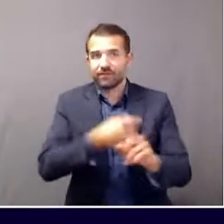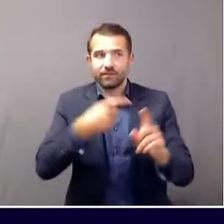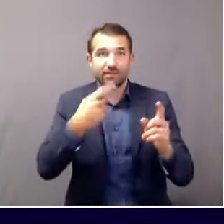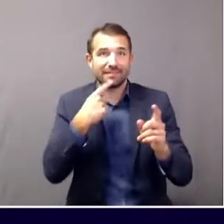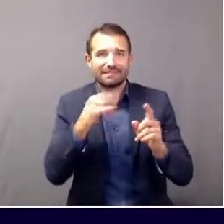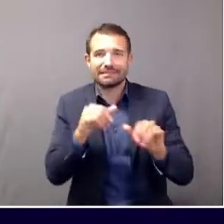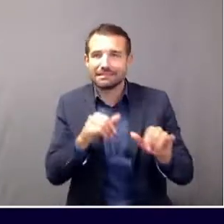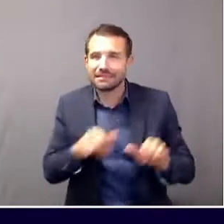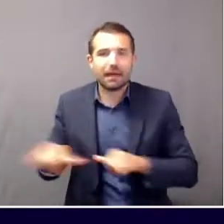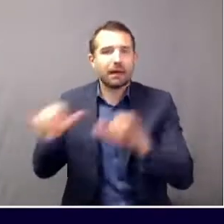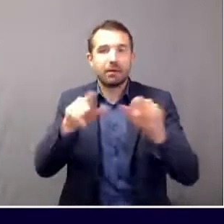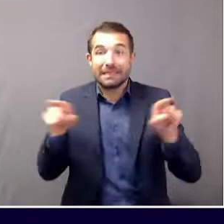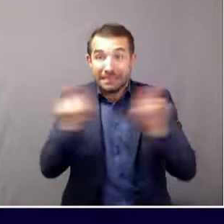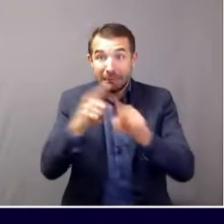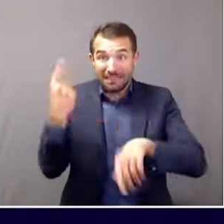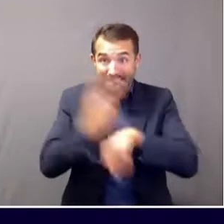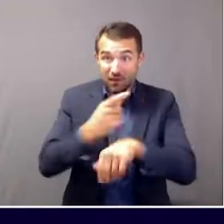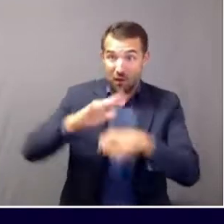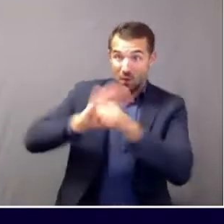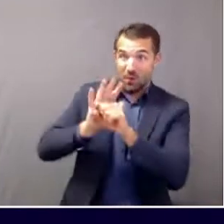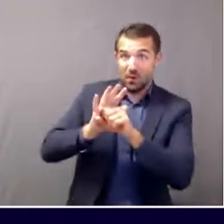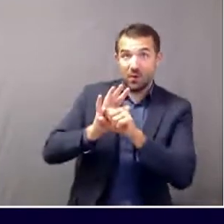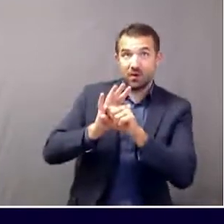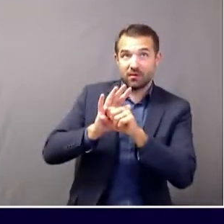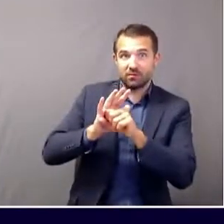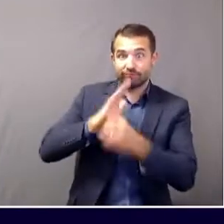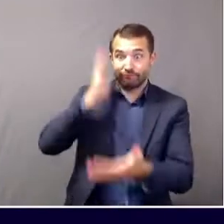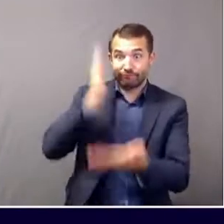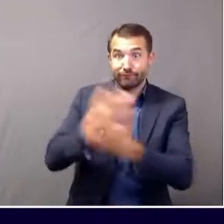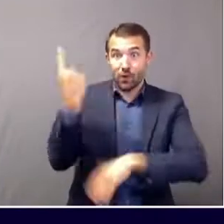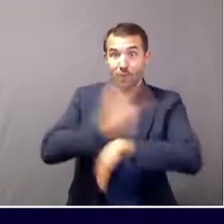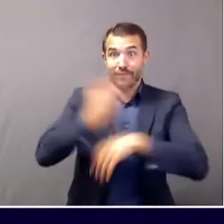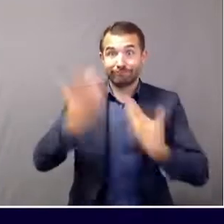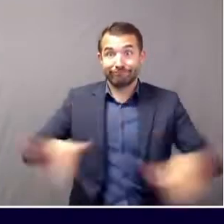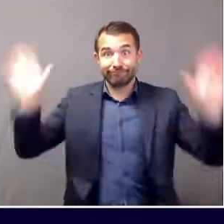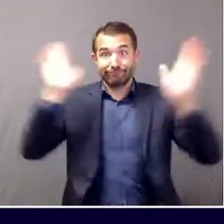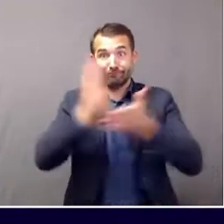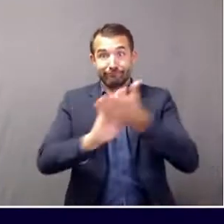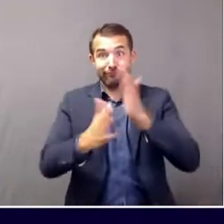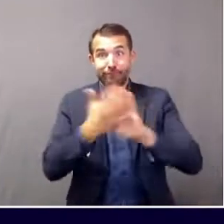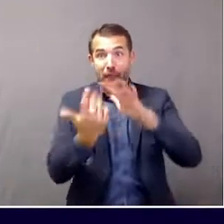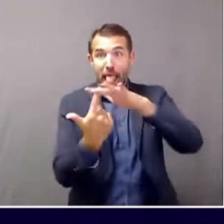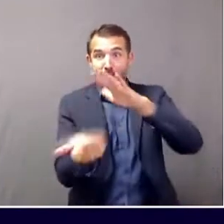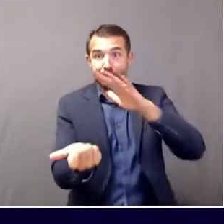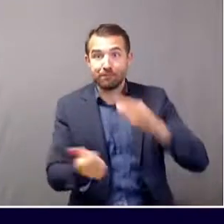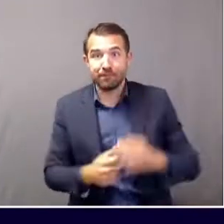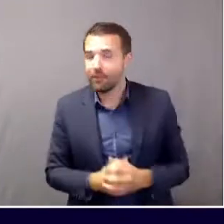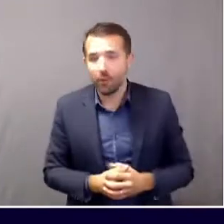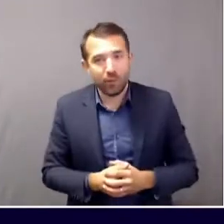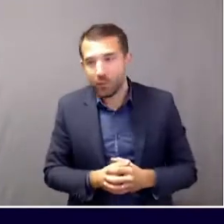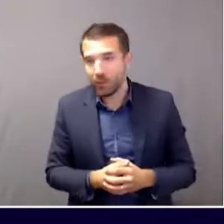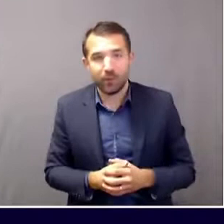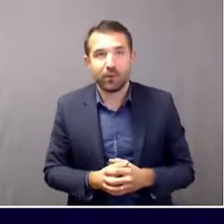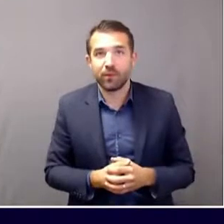nineteen comes to an end